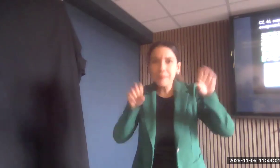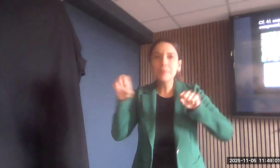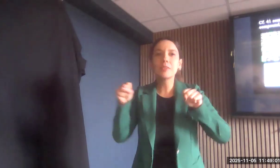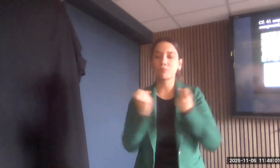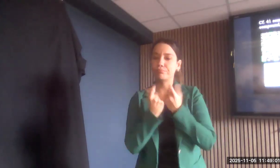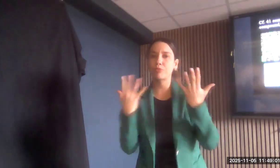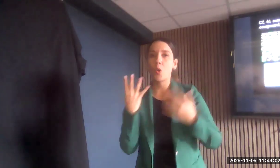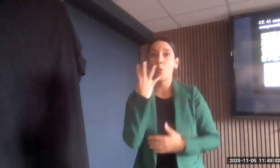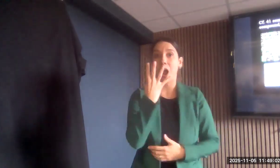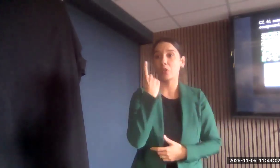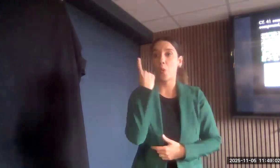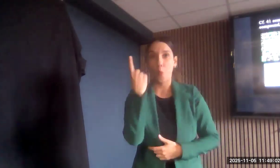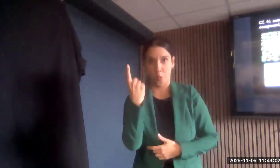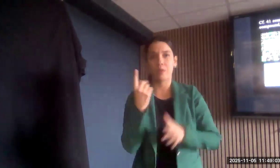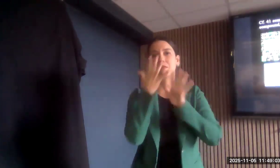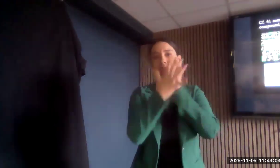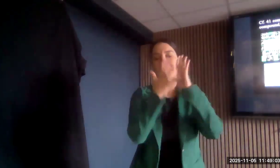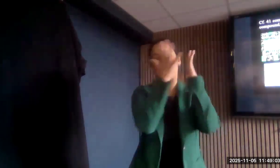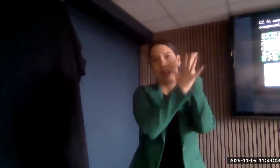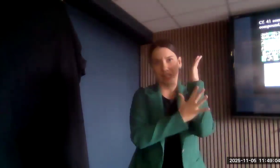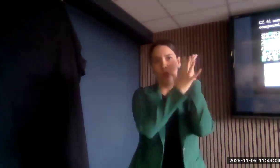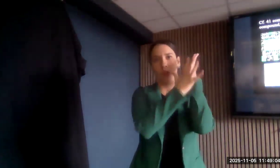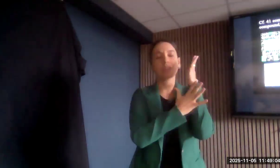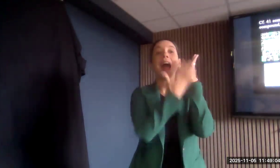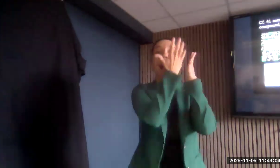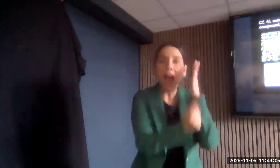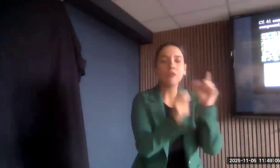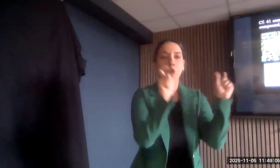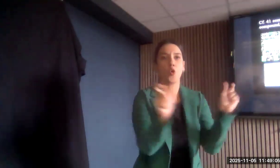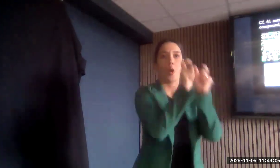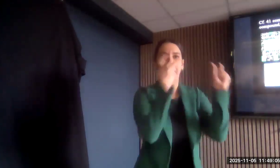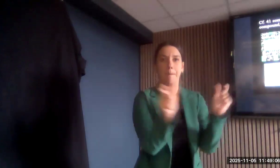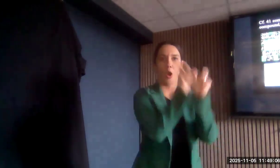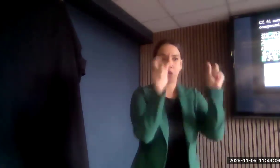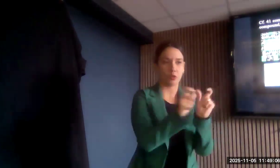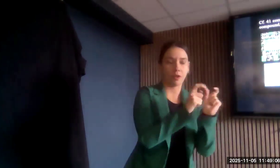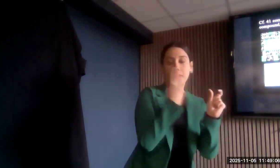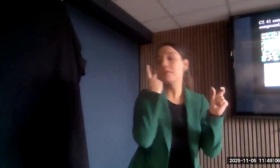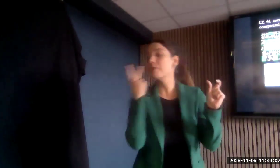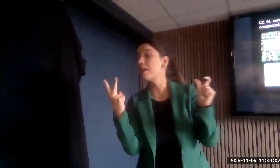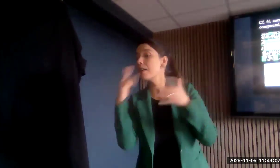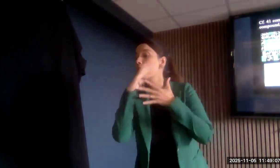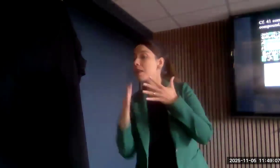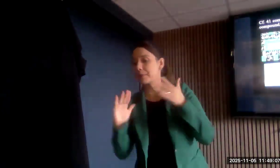was the compounds that were found, the lexical items that were found